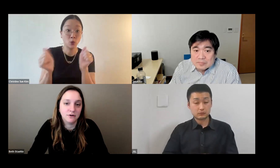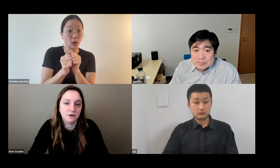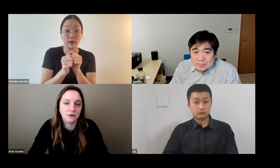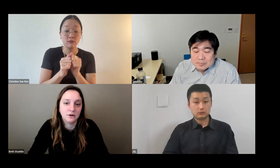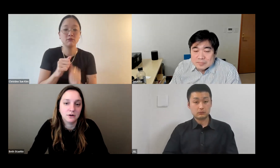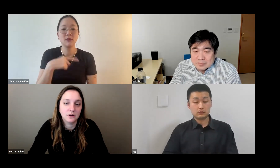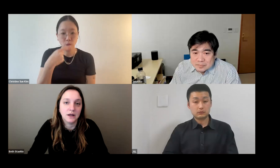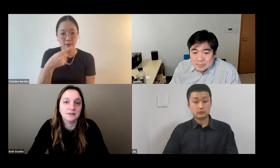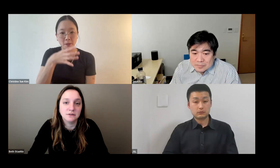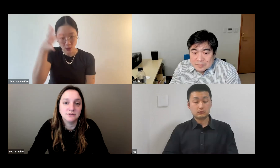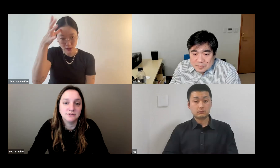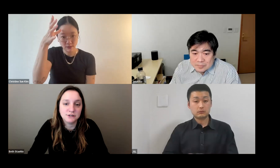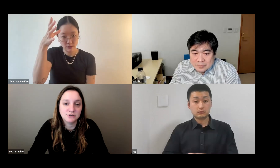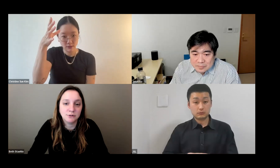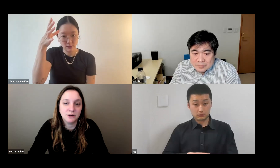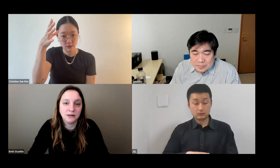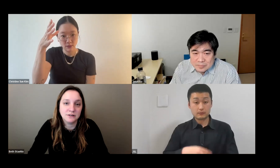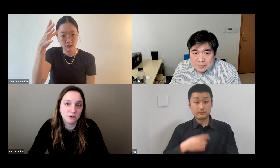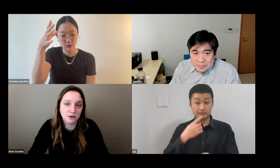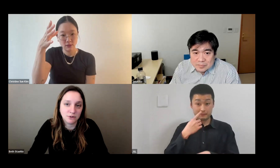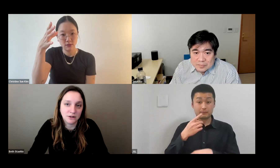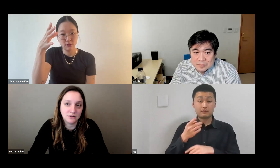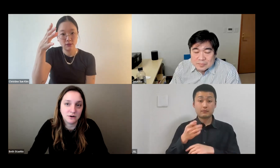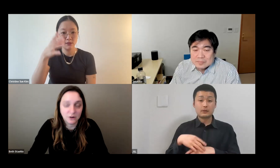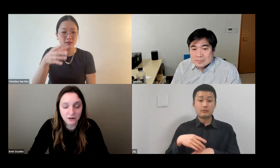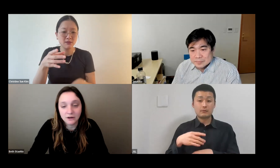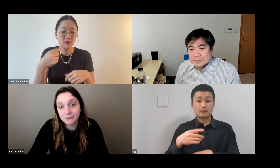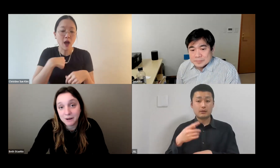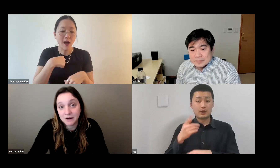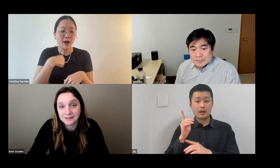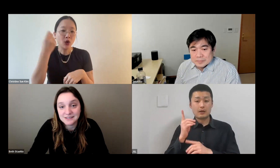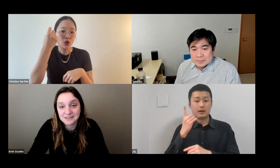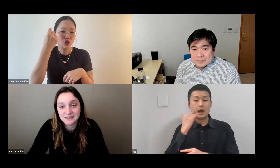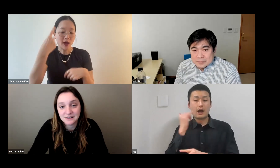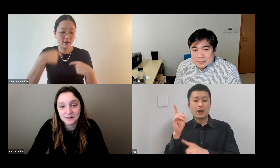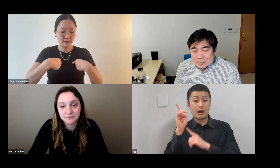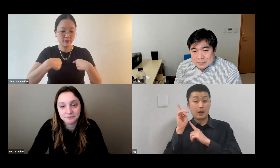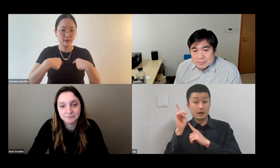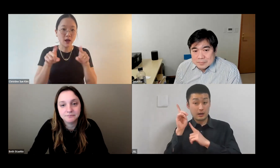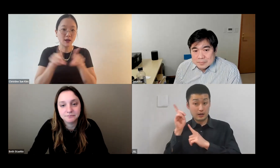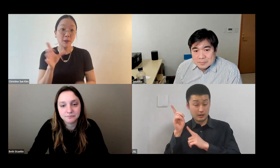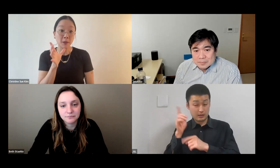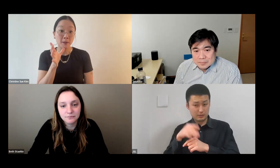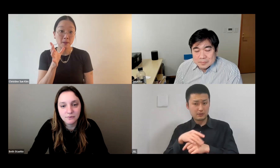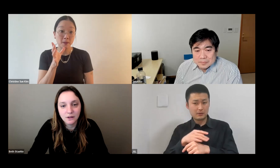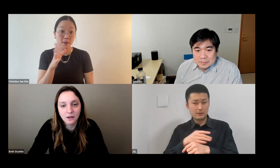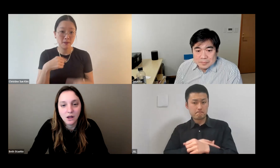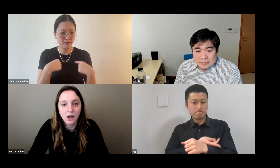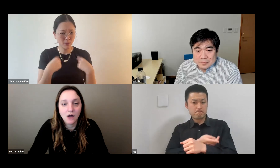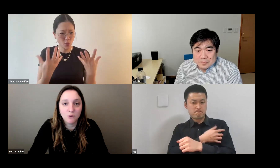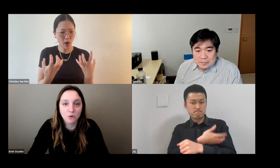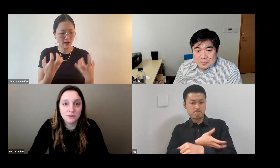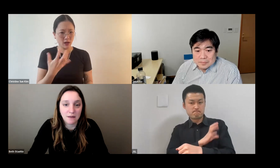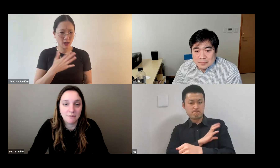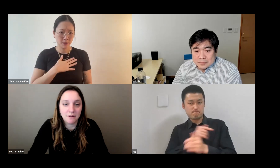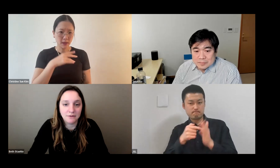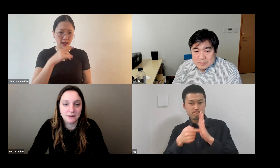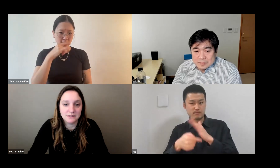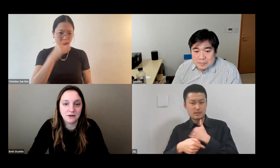and that the first group we need to work with are hearing parents. Then, of course, I'm a mother myself